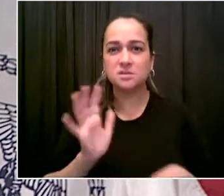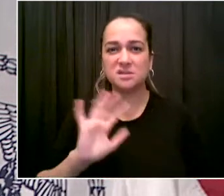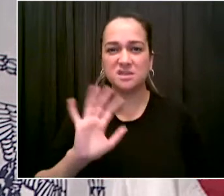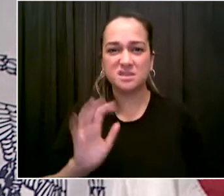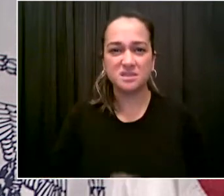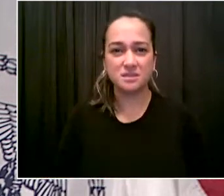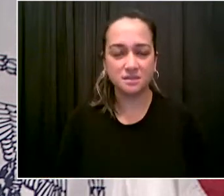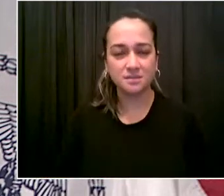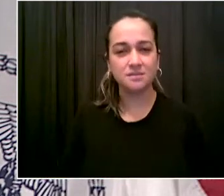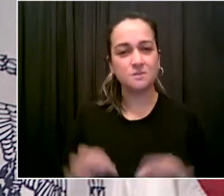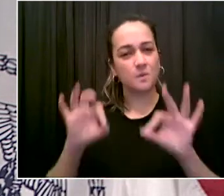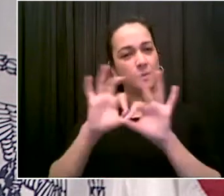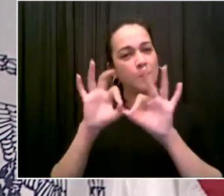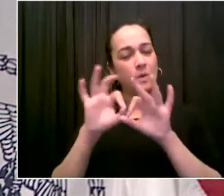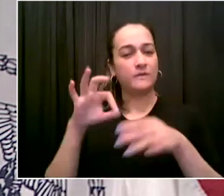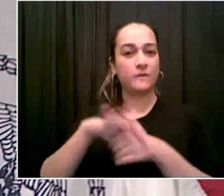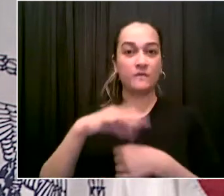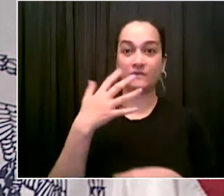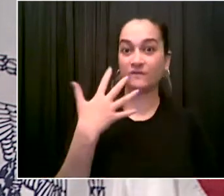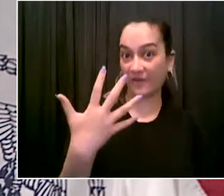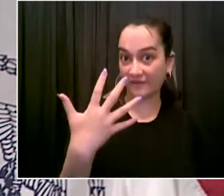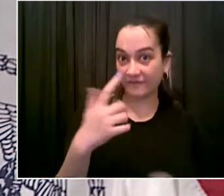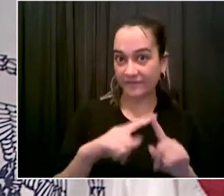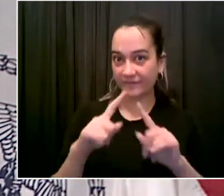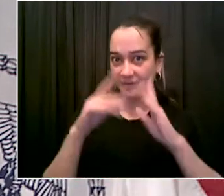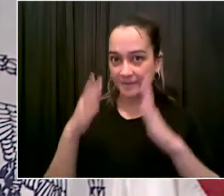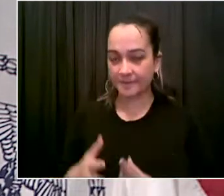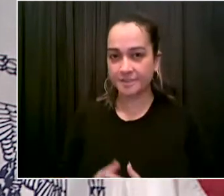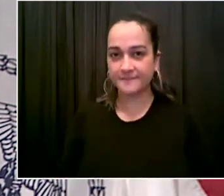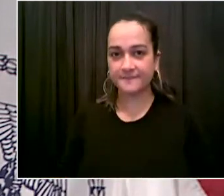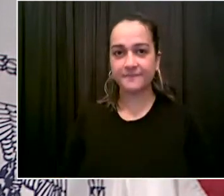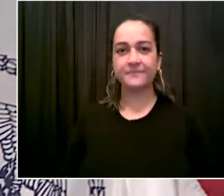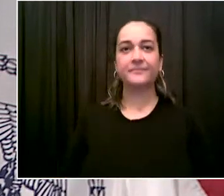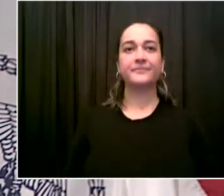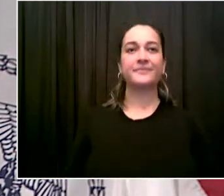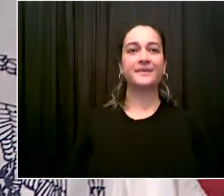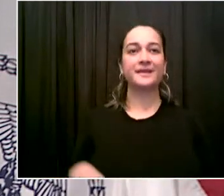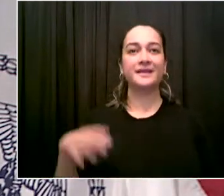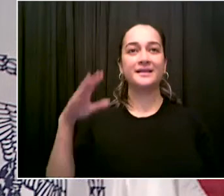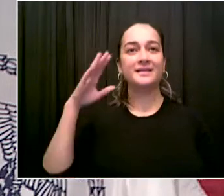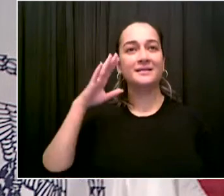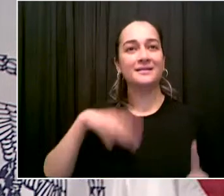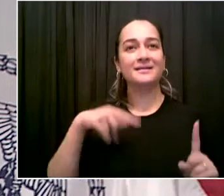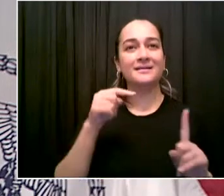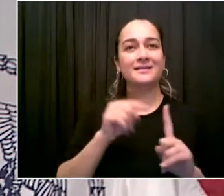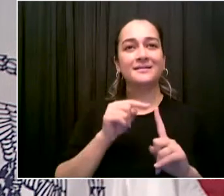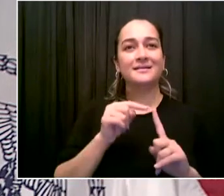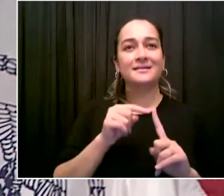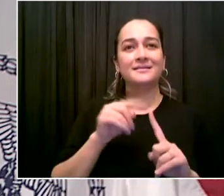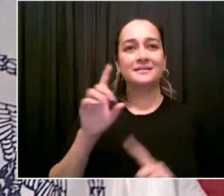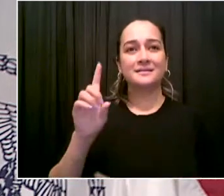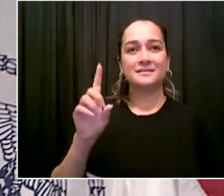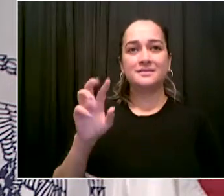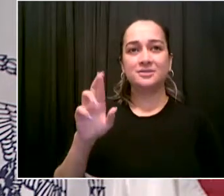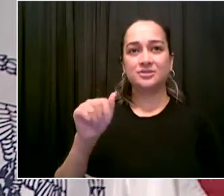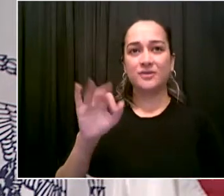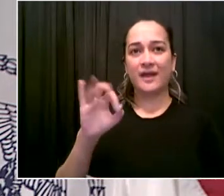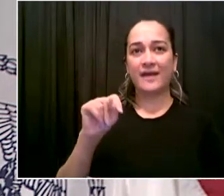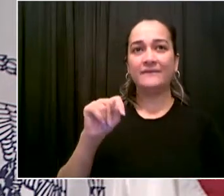FIURGE T OUHOW TO SOT ROF SPARK AND ENERGIZE A